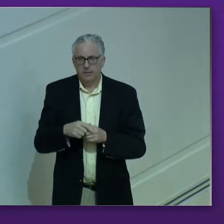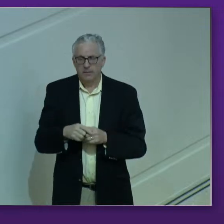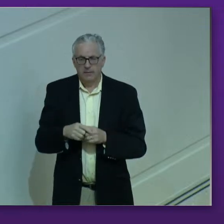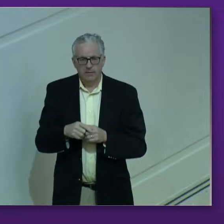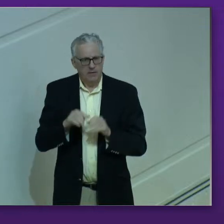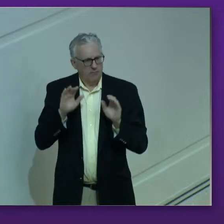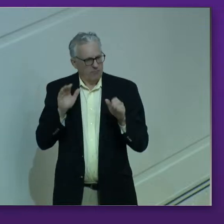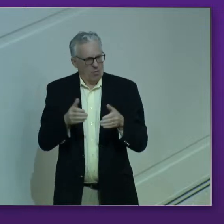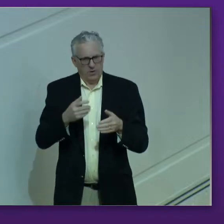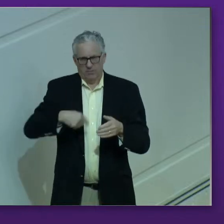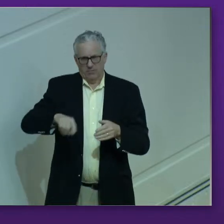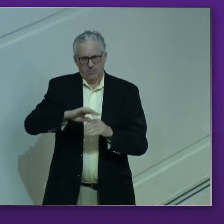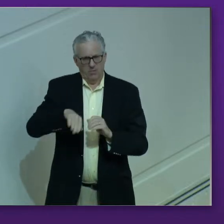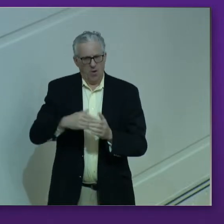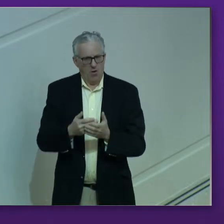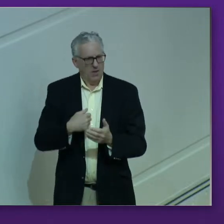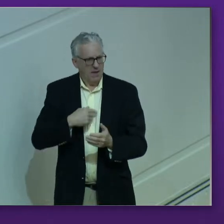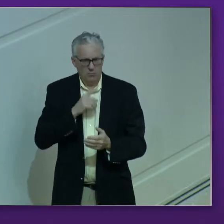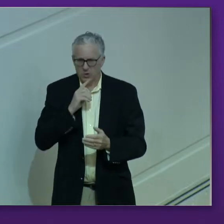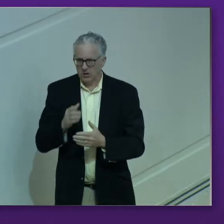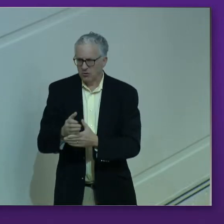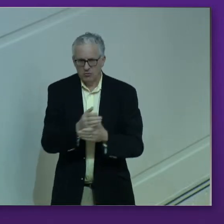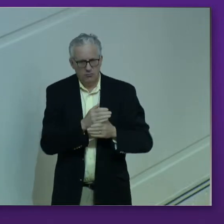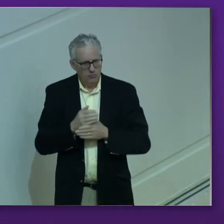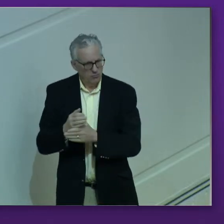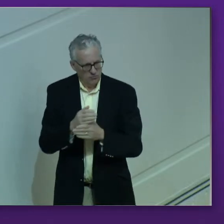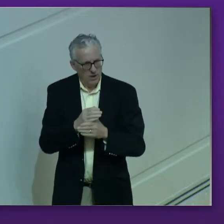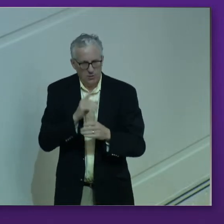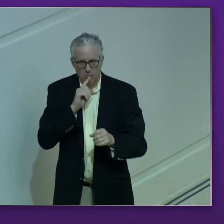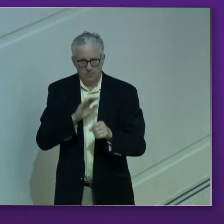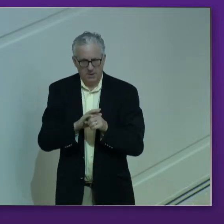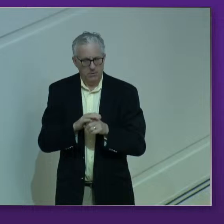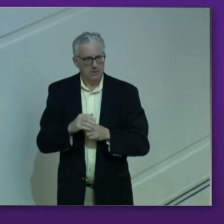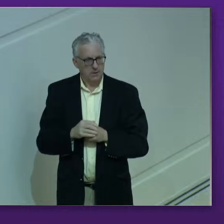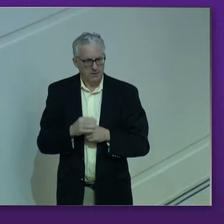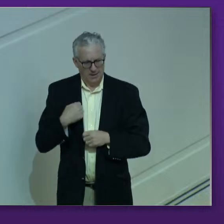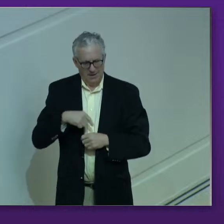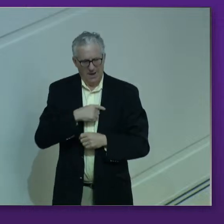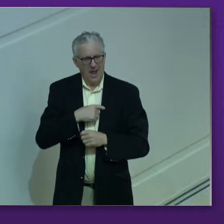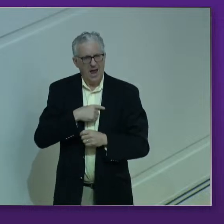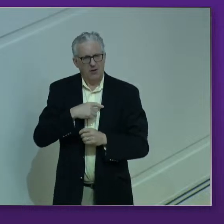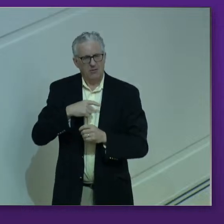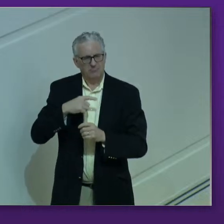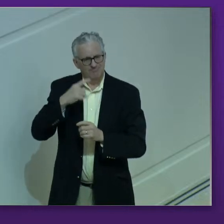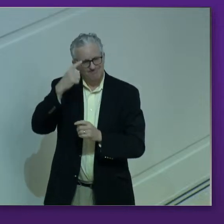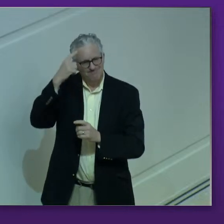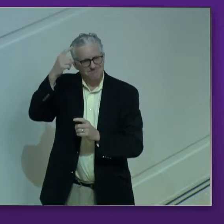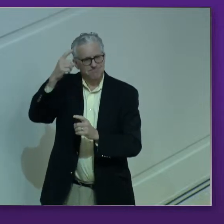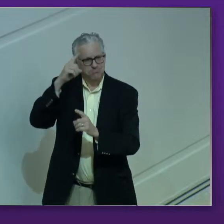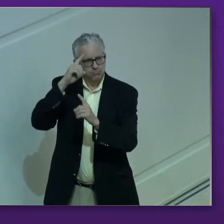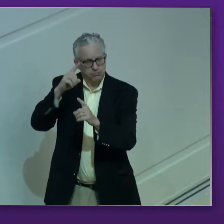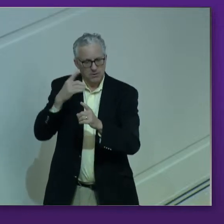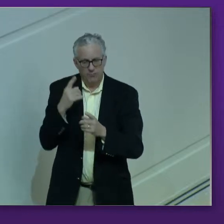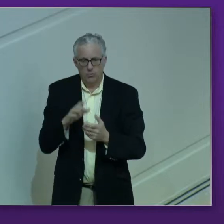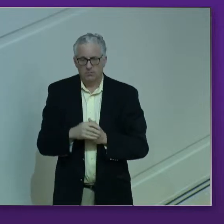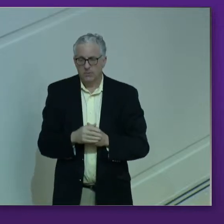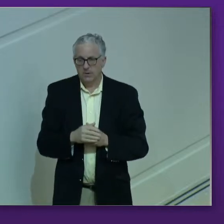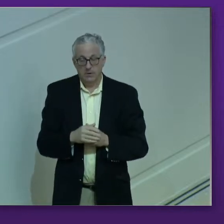WHENEVER I TALK ABOUT OUR TRANSFORMATIONAL ASPIRATIONS IT IS FOCUSED ON OUR SHARED